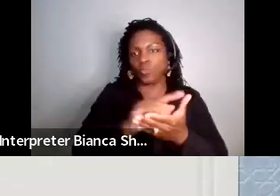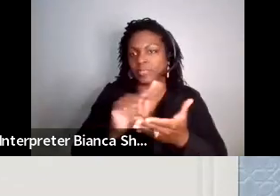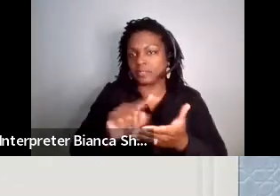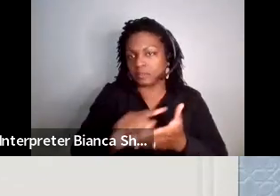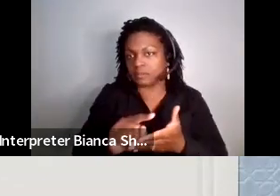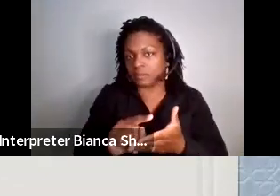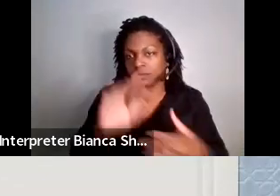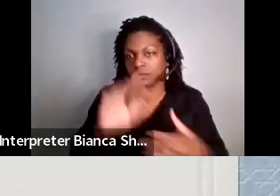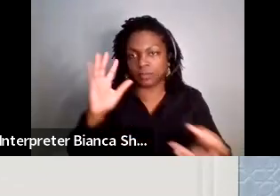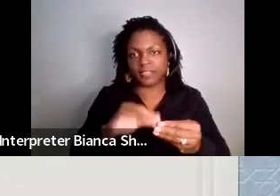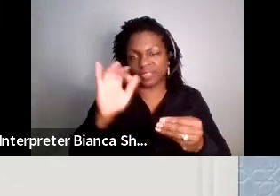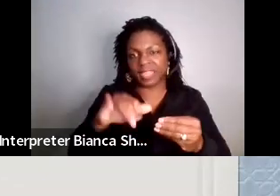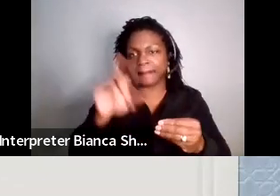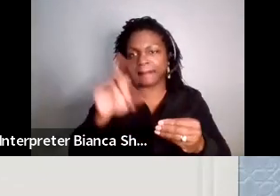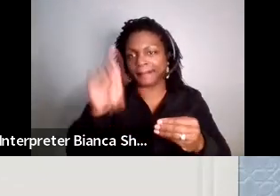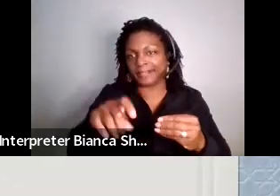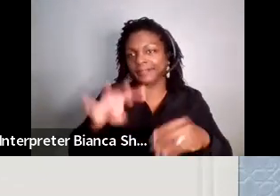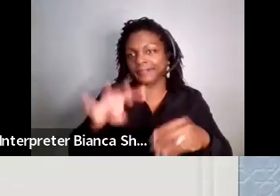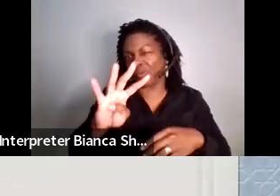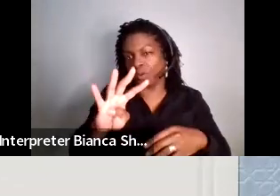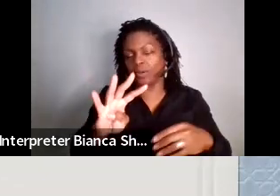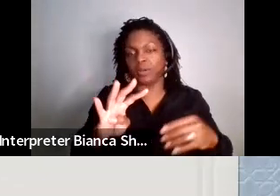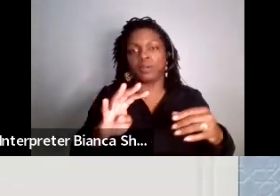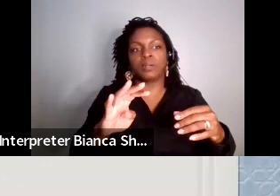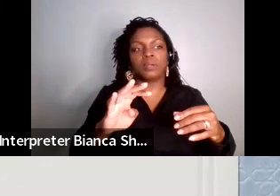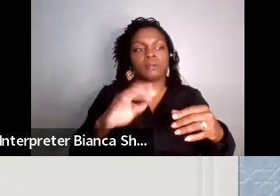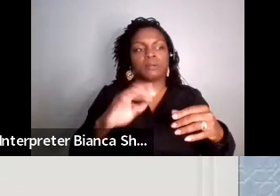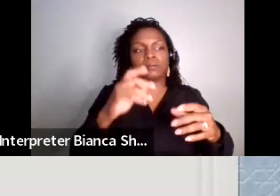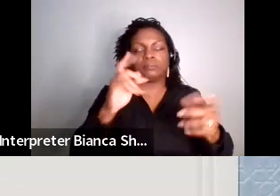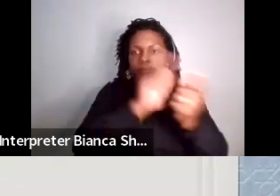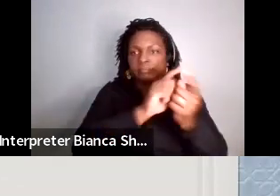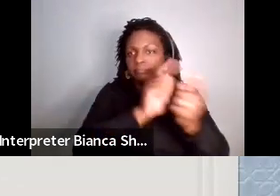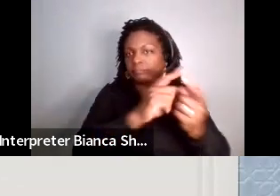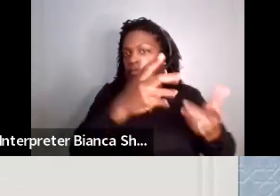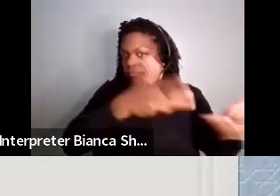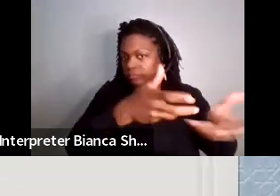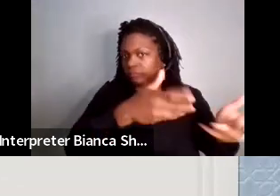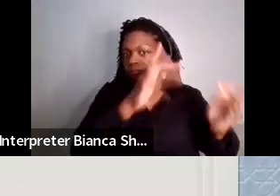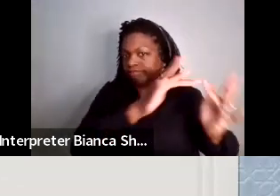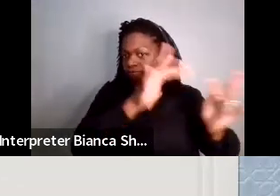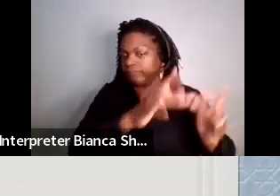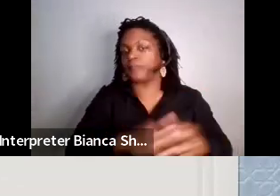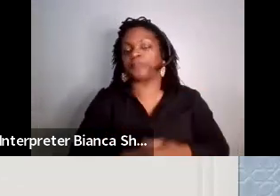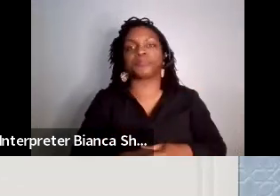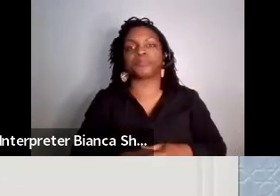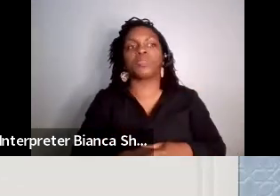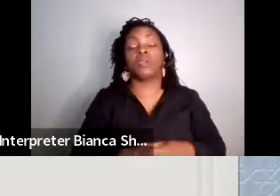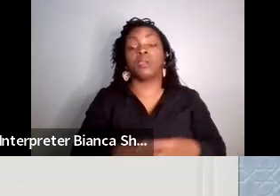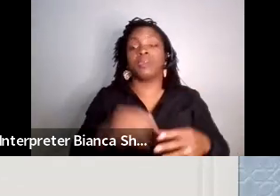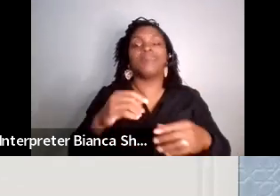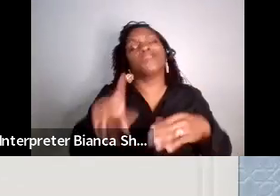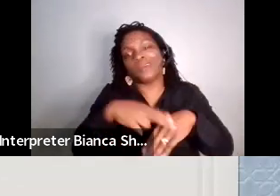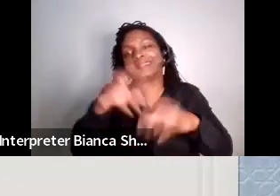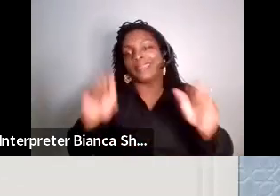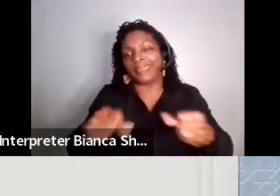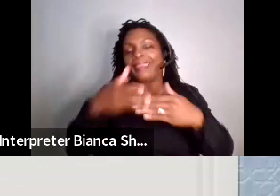But then, at the end of the 8 weeks, there is, and again their side that contacts with the program coordinator with both parties.